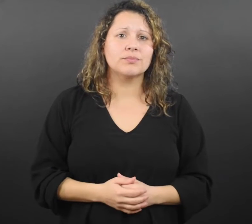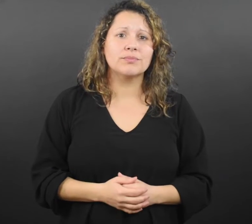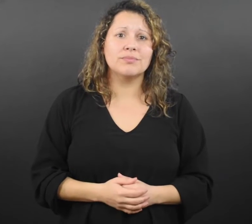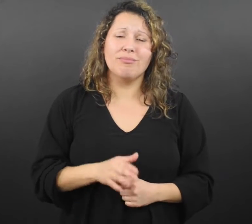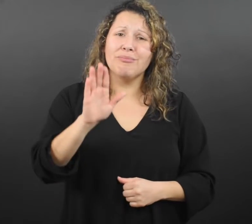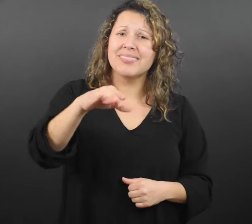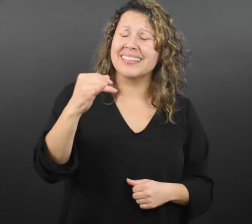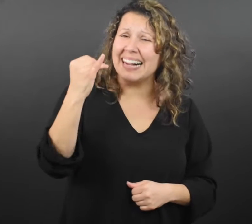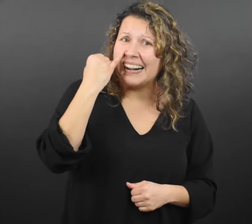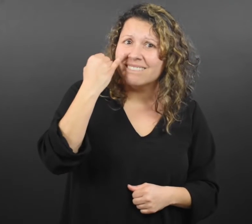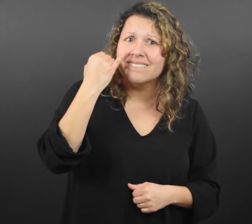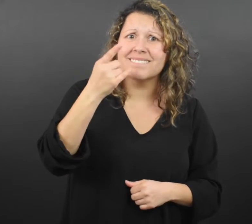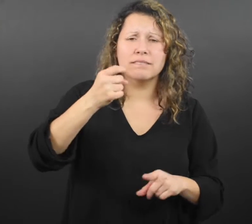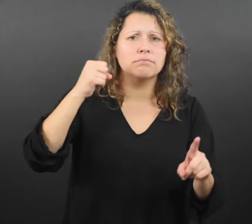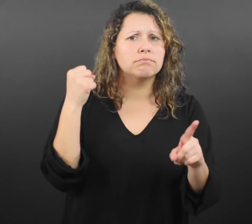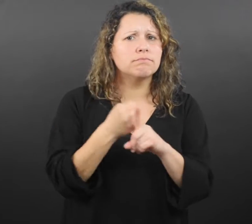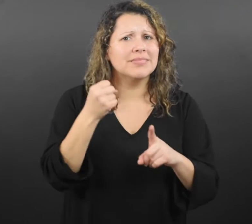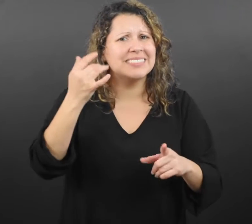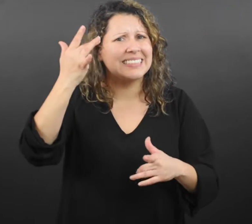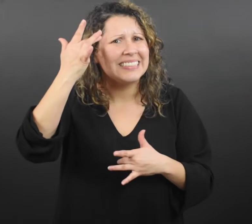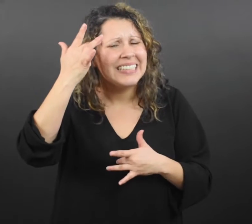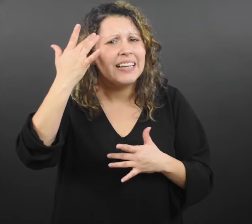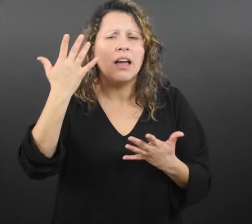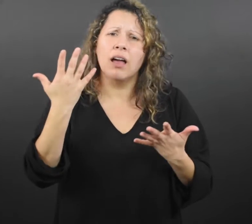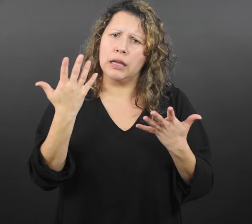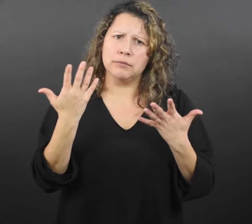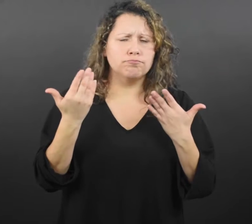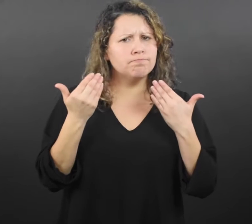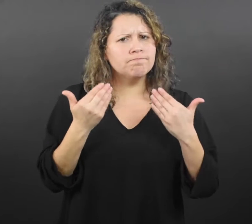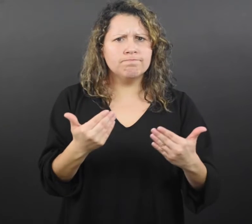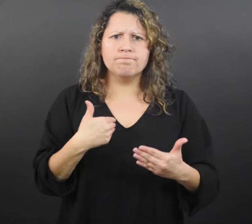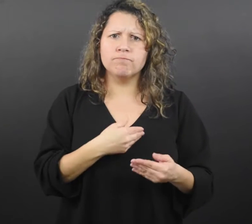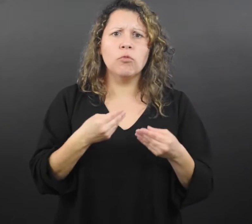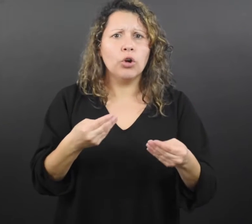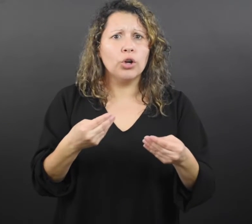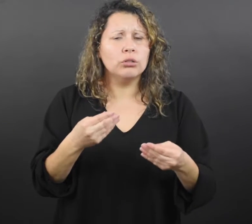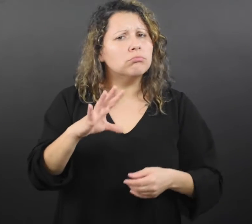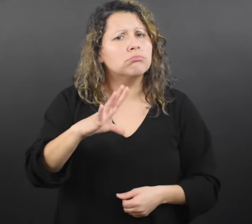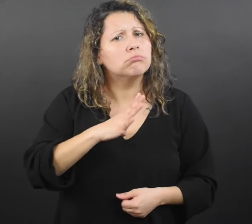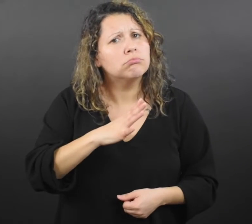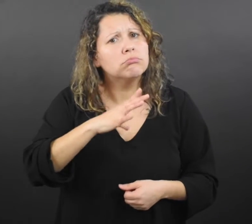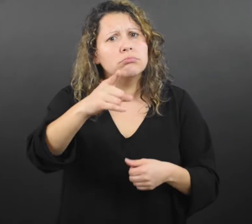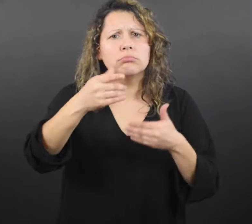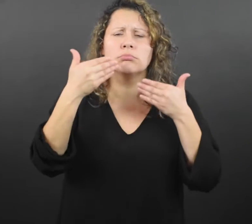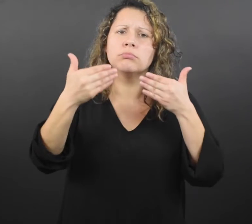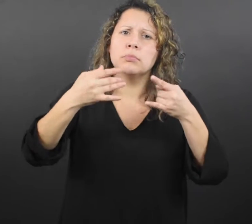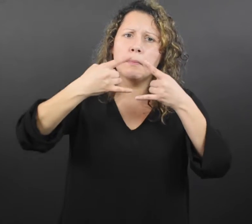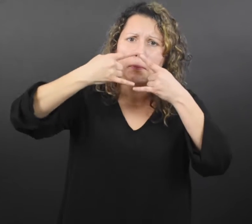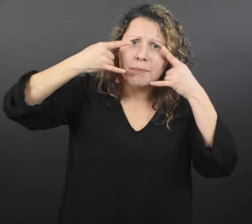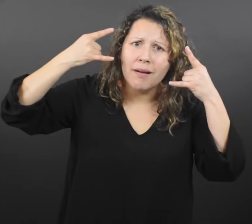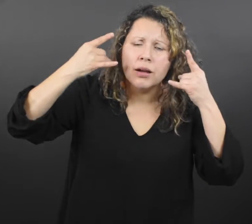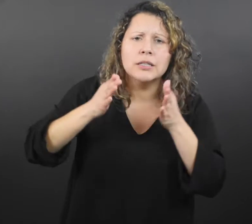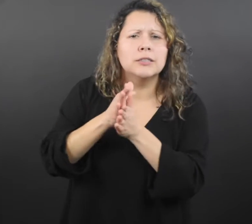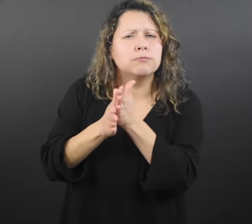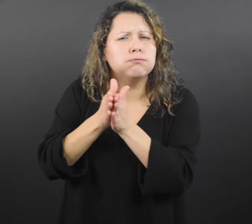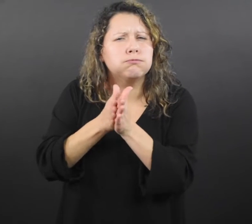best choice for feeding infants. ● If you are sick and choose to breastfeed: